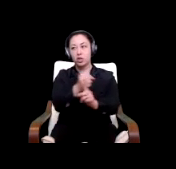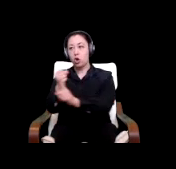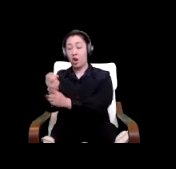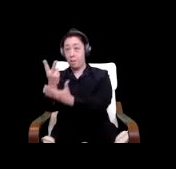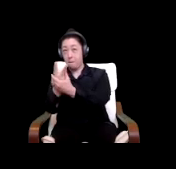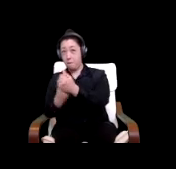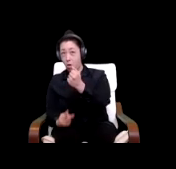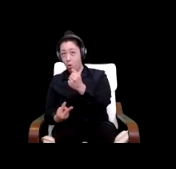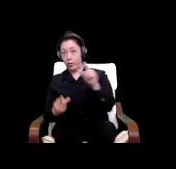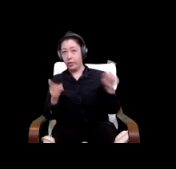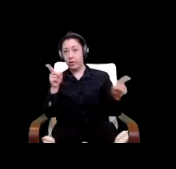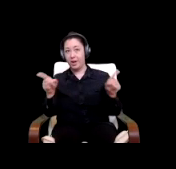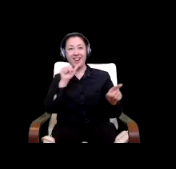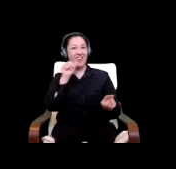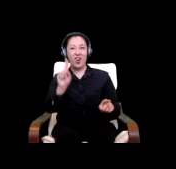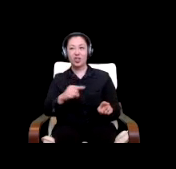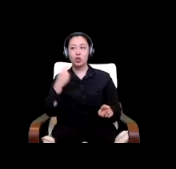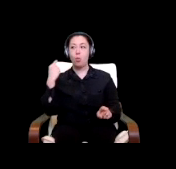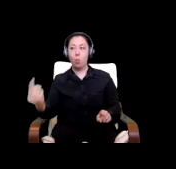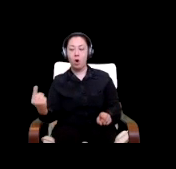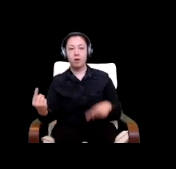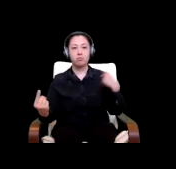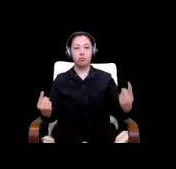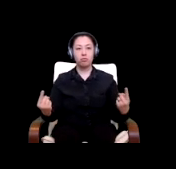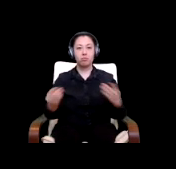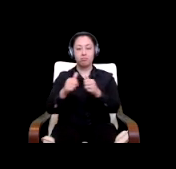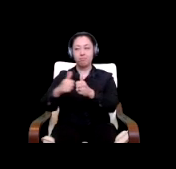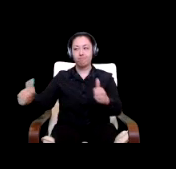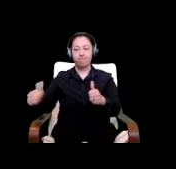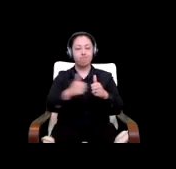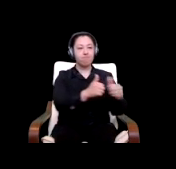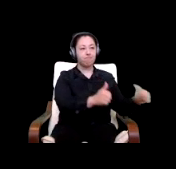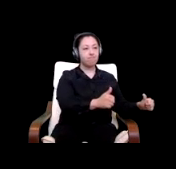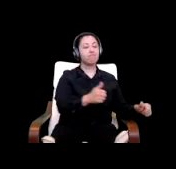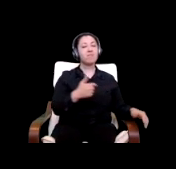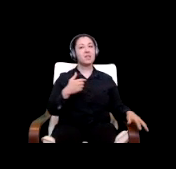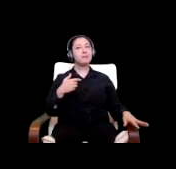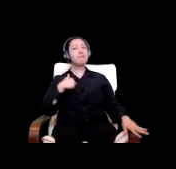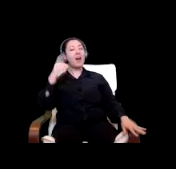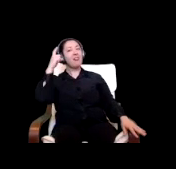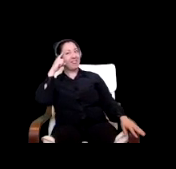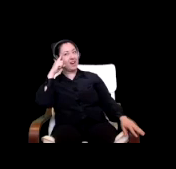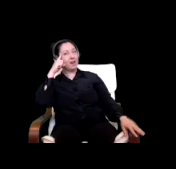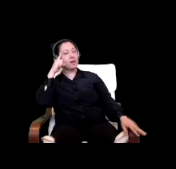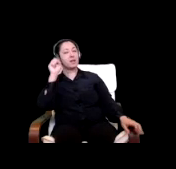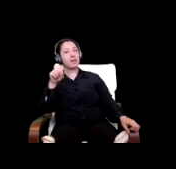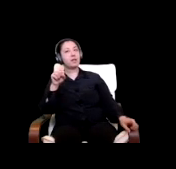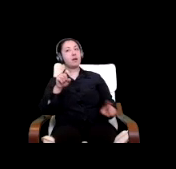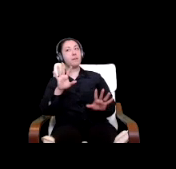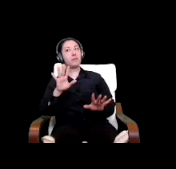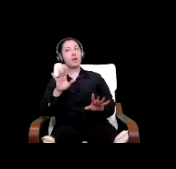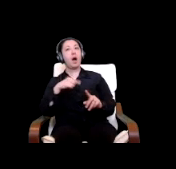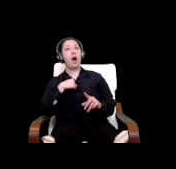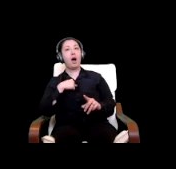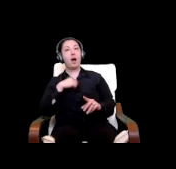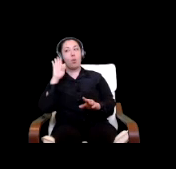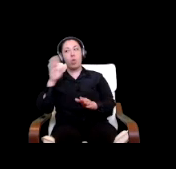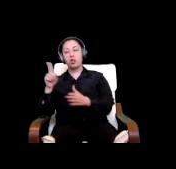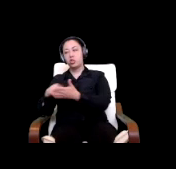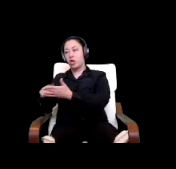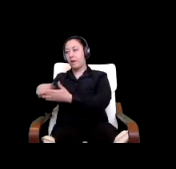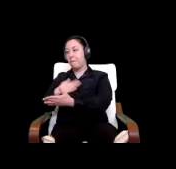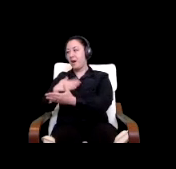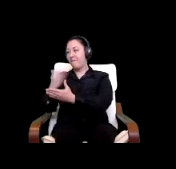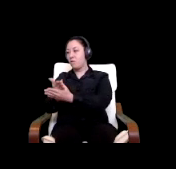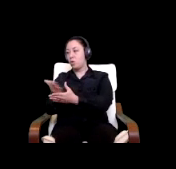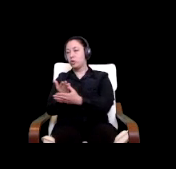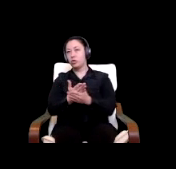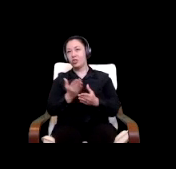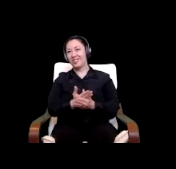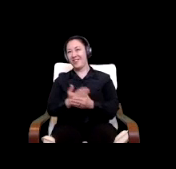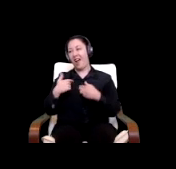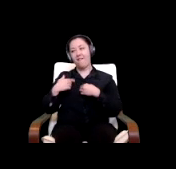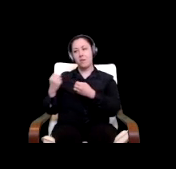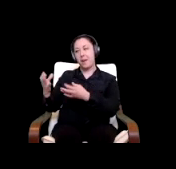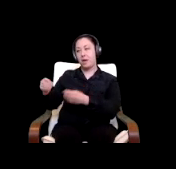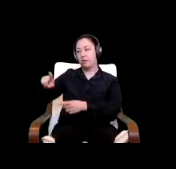I think I do. I will look -- I have a folder of all my resources. I